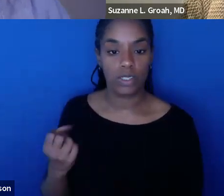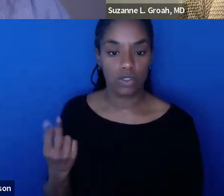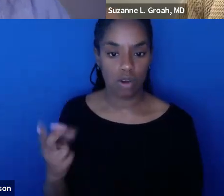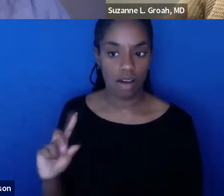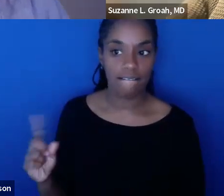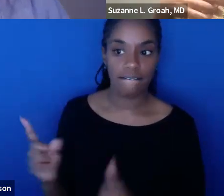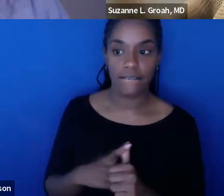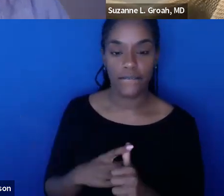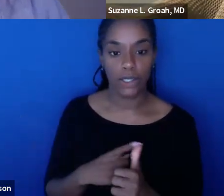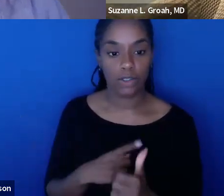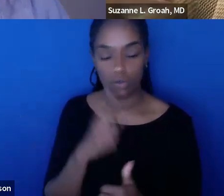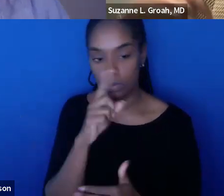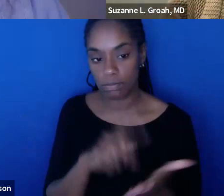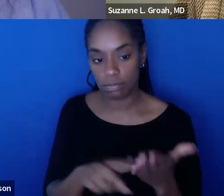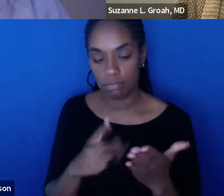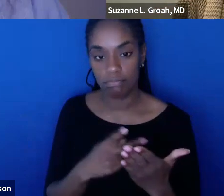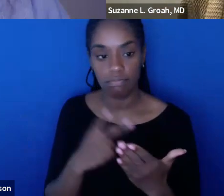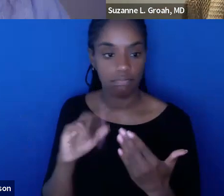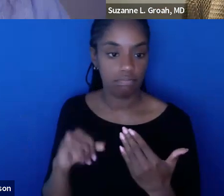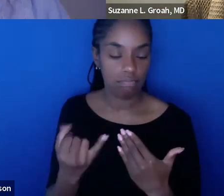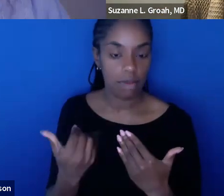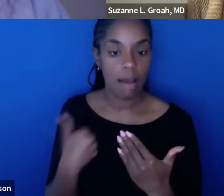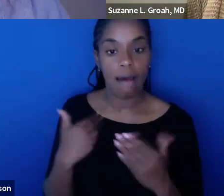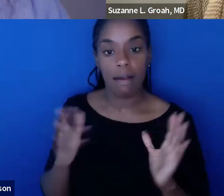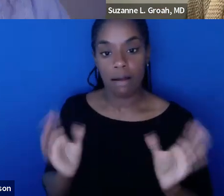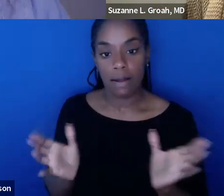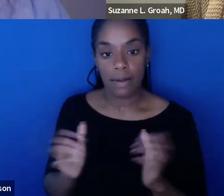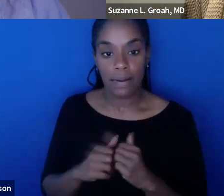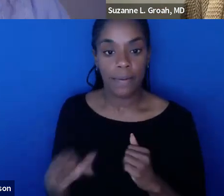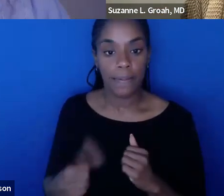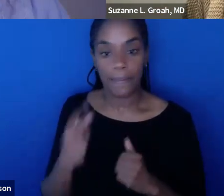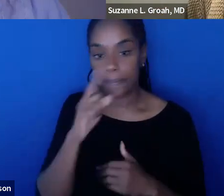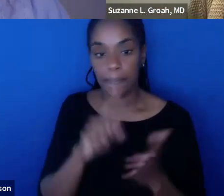the one where I had a conversation with the other researcher, and we decided to do research again.